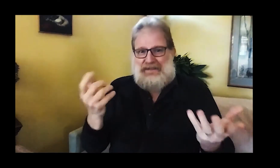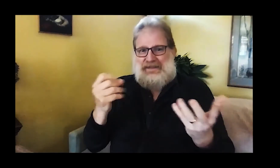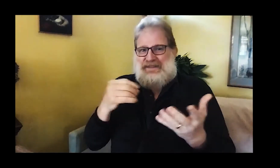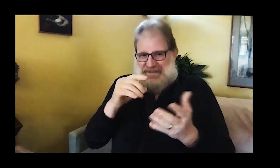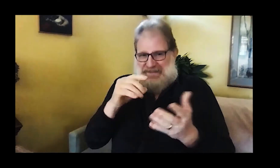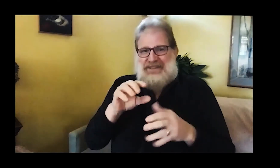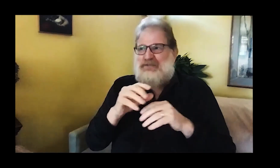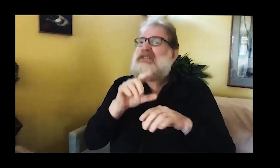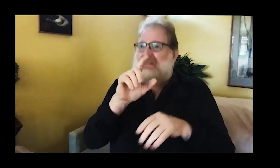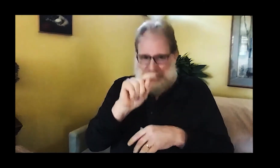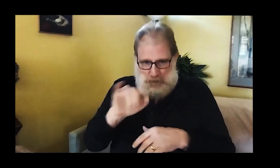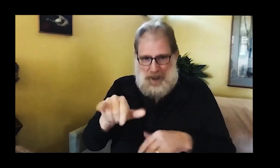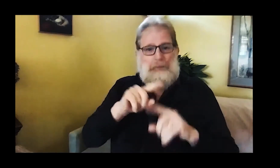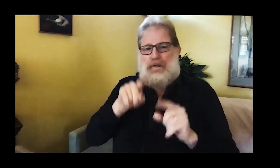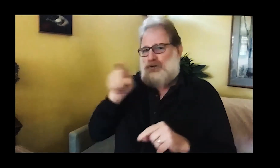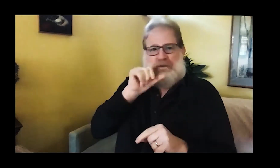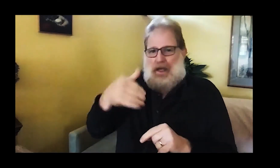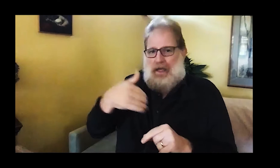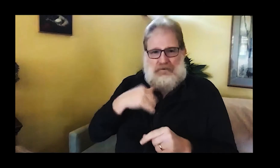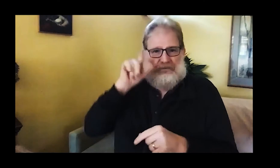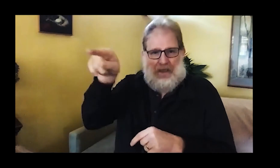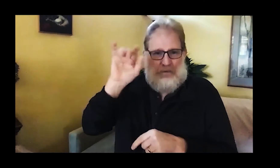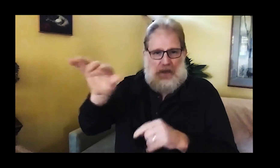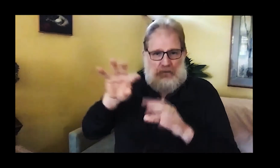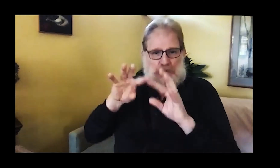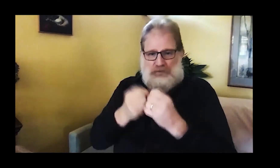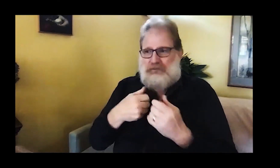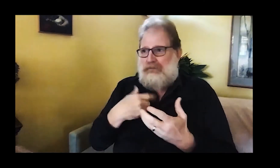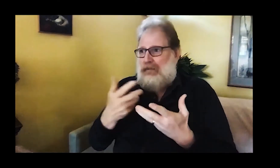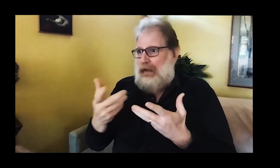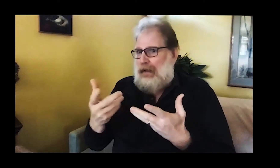We did have TTYs, but you know she was away at her workshop. She didn't have a TTY with her,